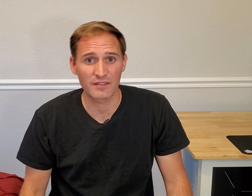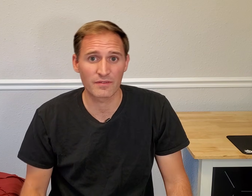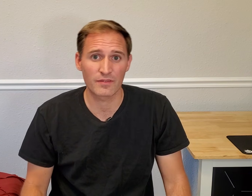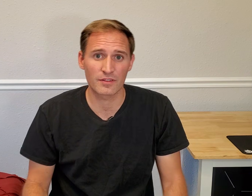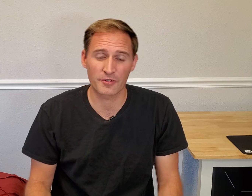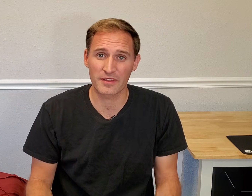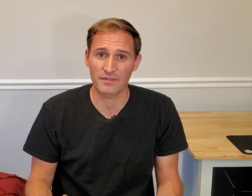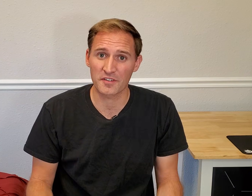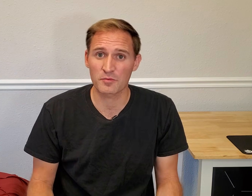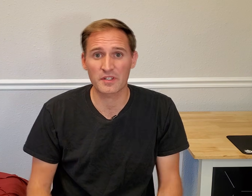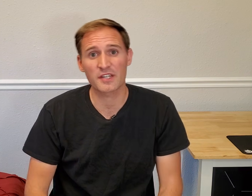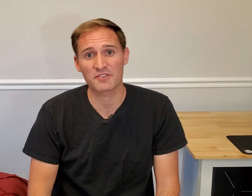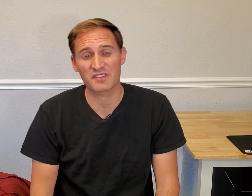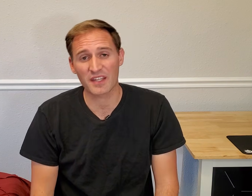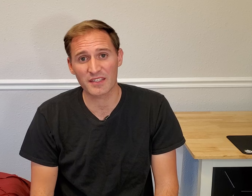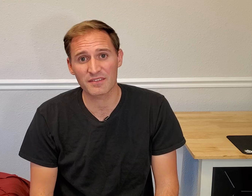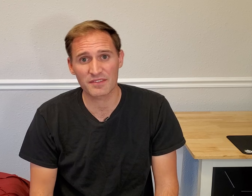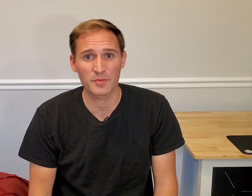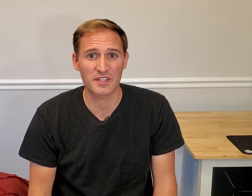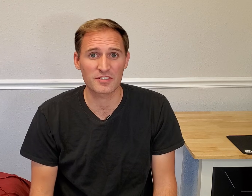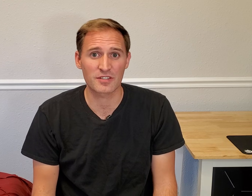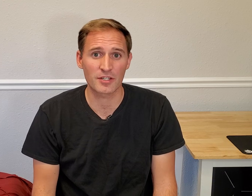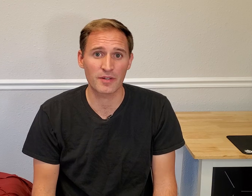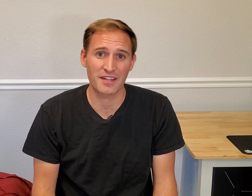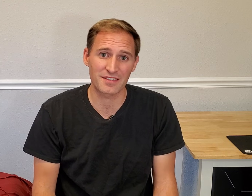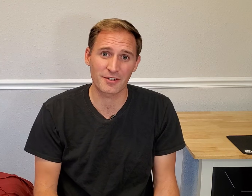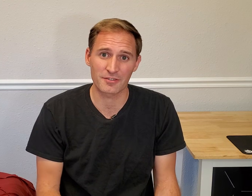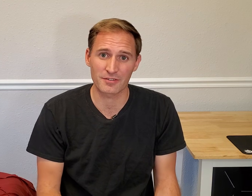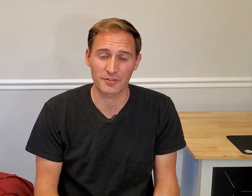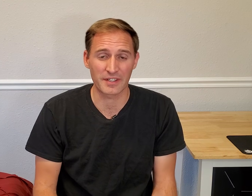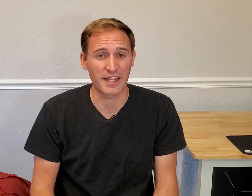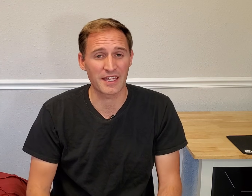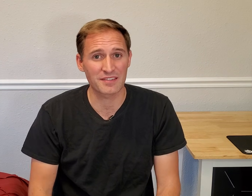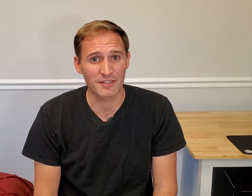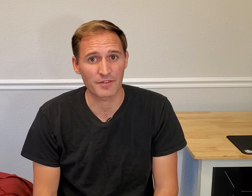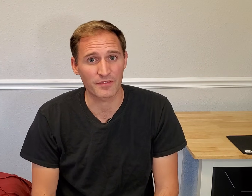learning the first 100 signs somebody should know as they are learning ASL for